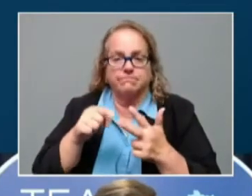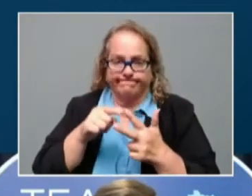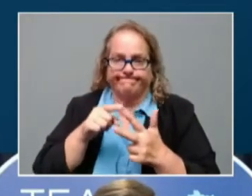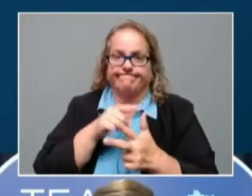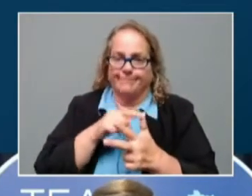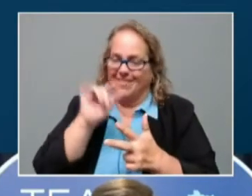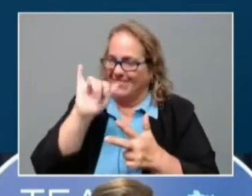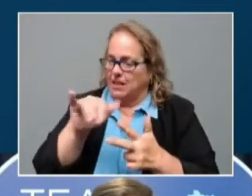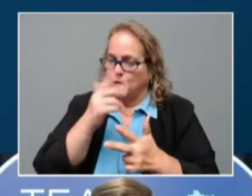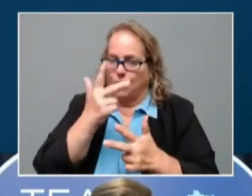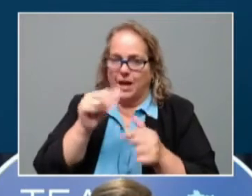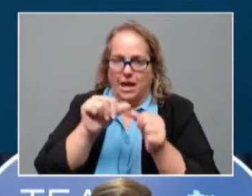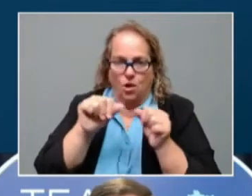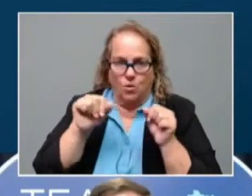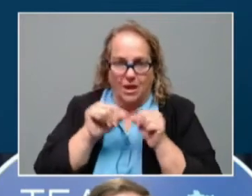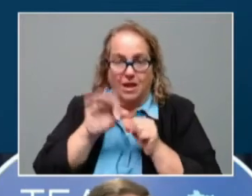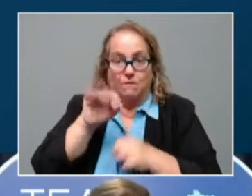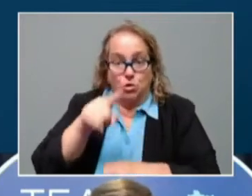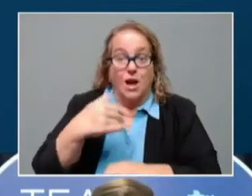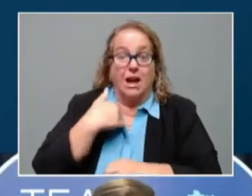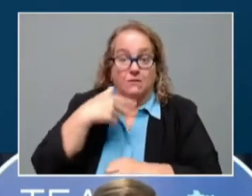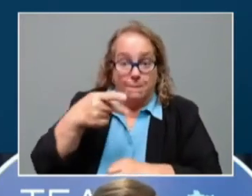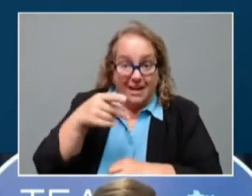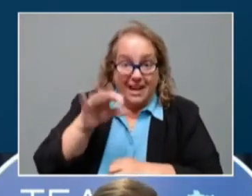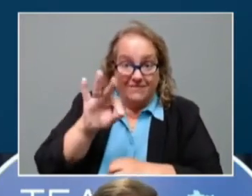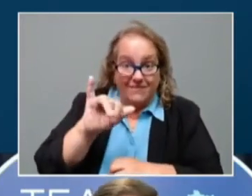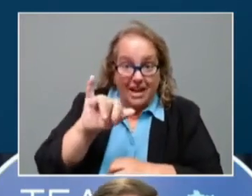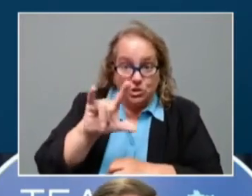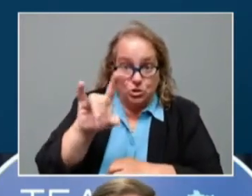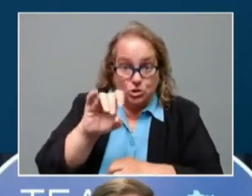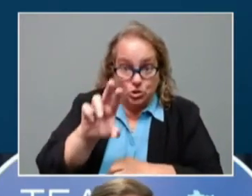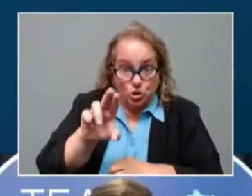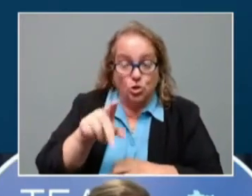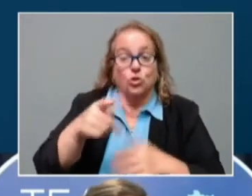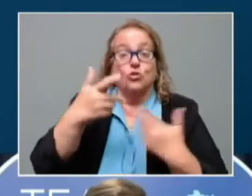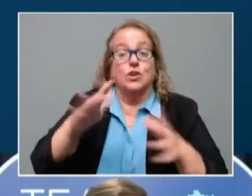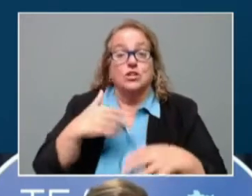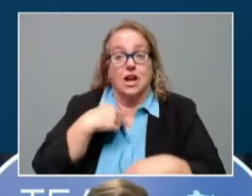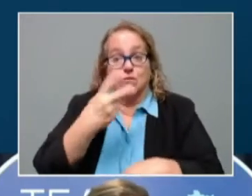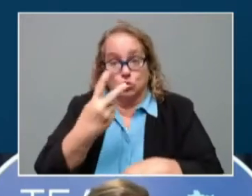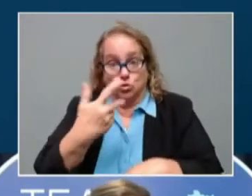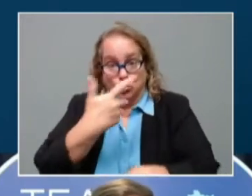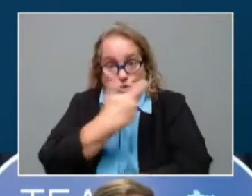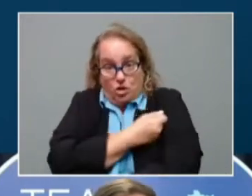had Pfizer and you've got in your first two shots and it's been six months, go